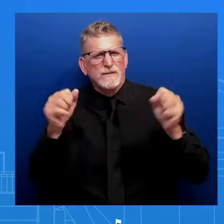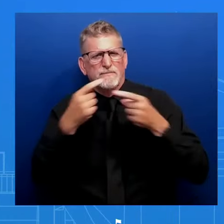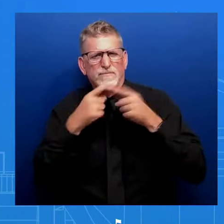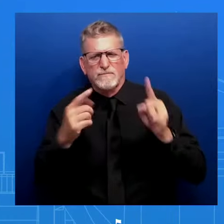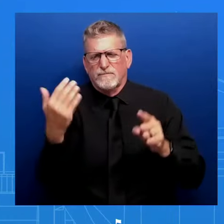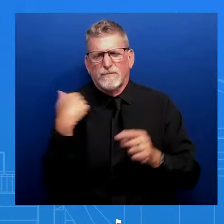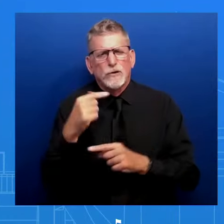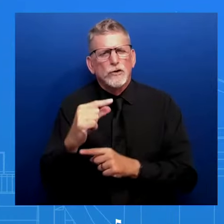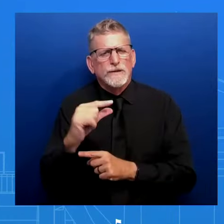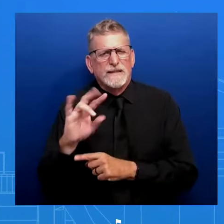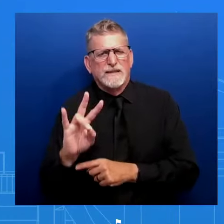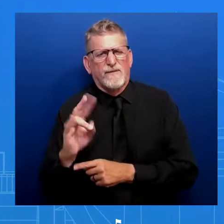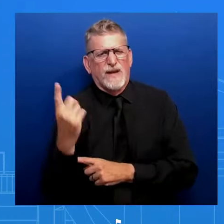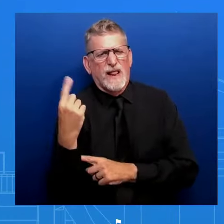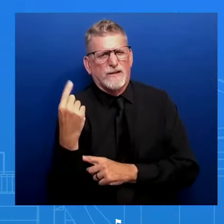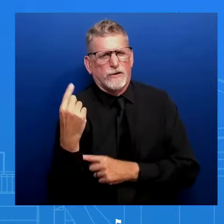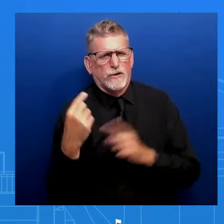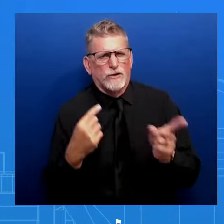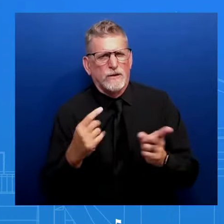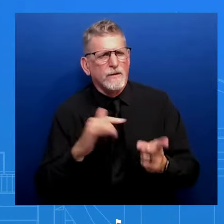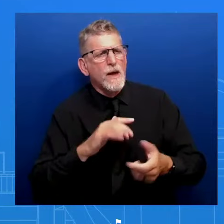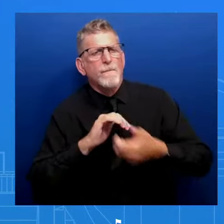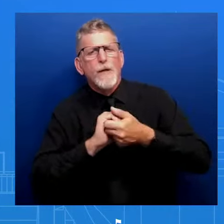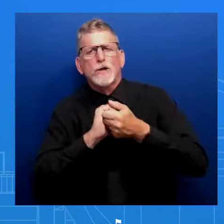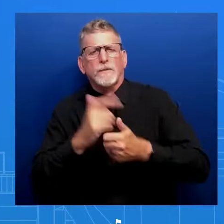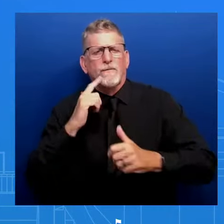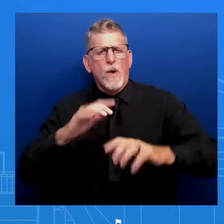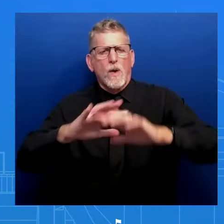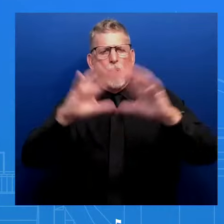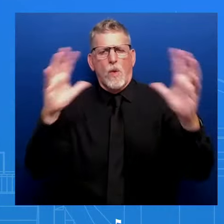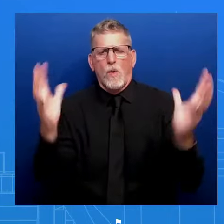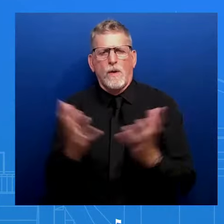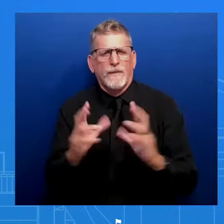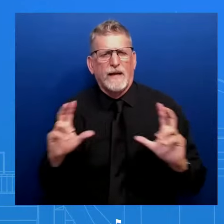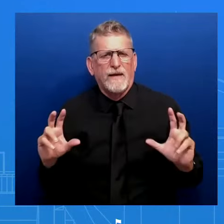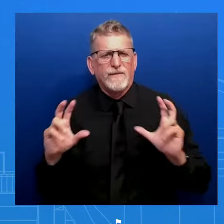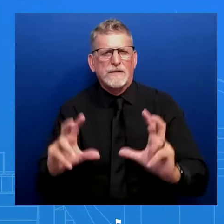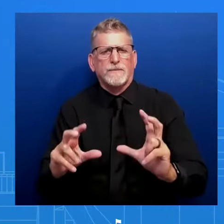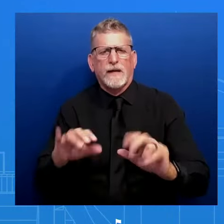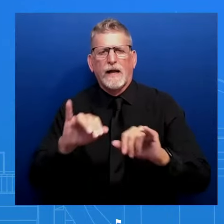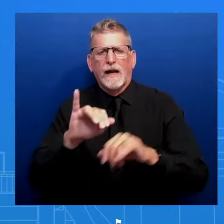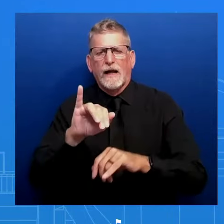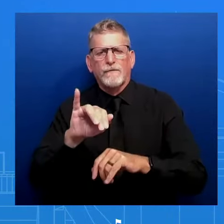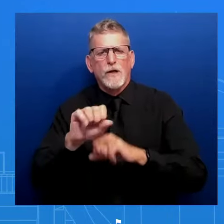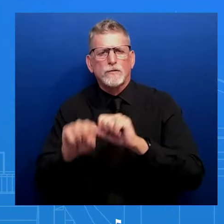just to lay out the -- the acronym there. I mean, that is a good alternative, and it is getting some traction.